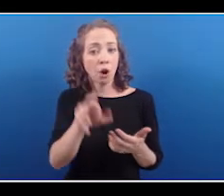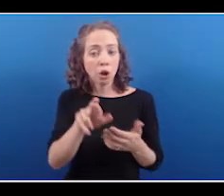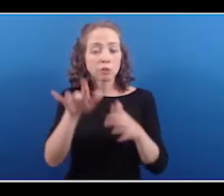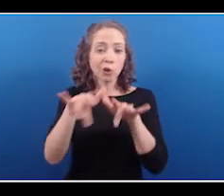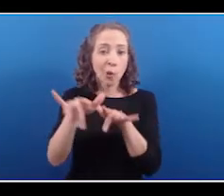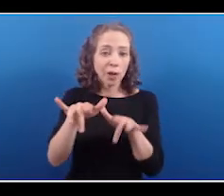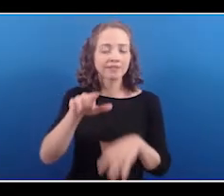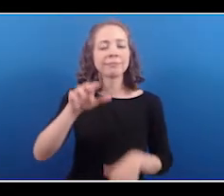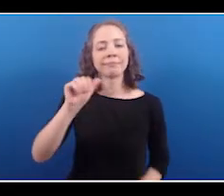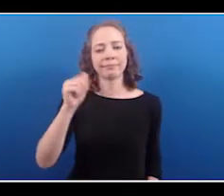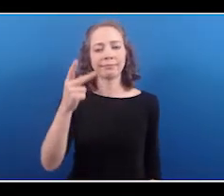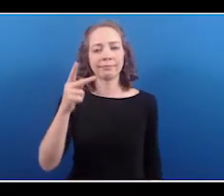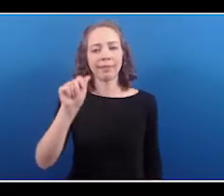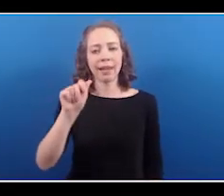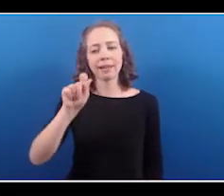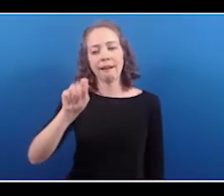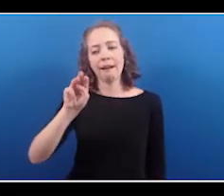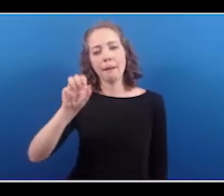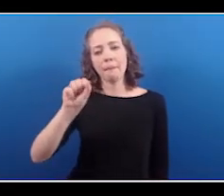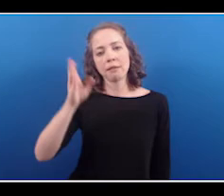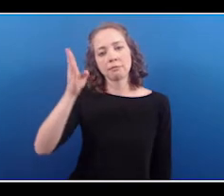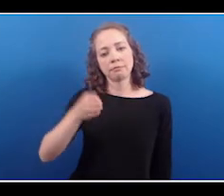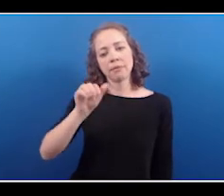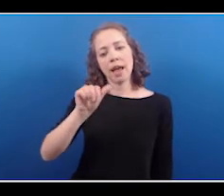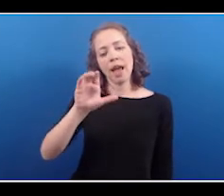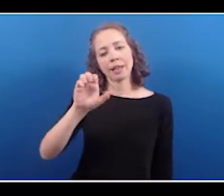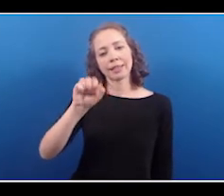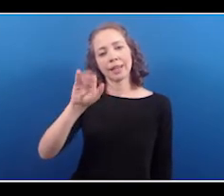and all that, aka.ms/AccessibilityWebinars is the best bet there.